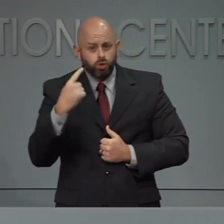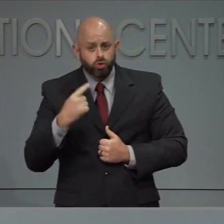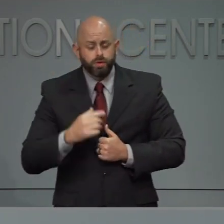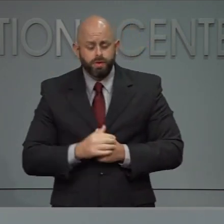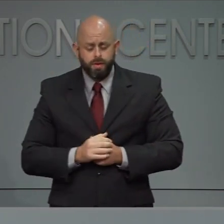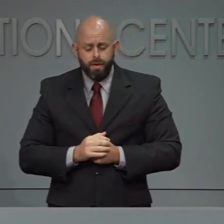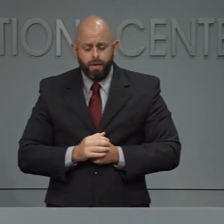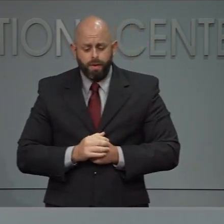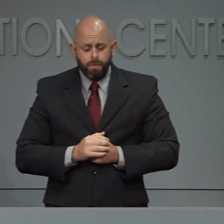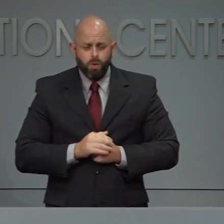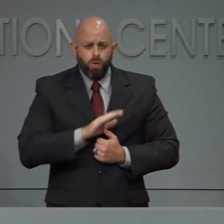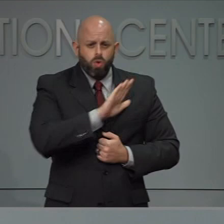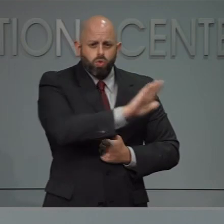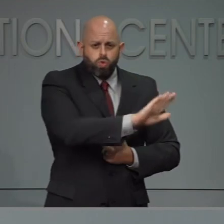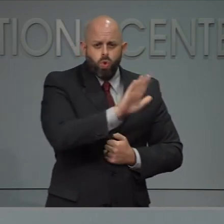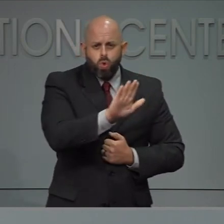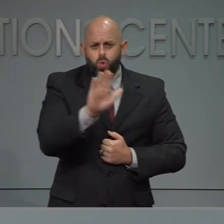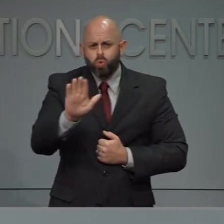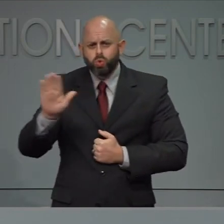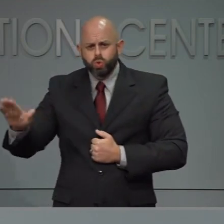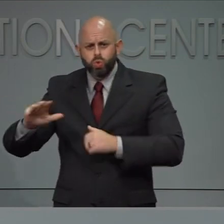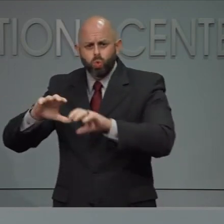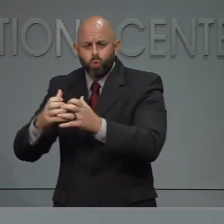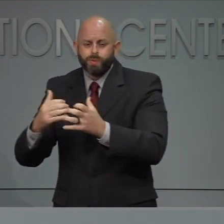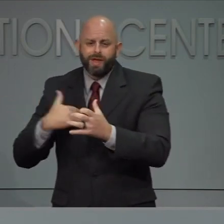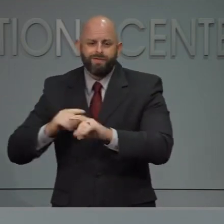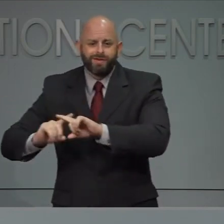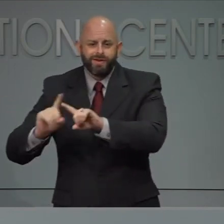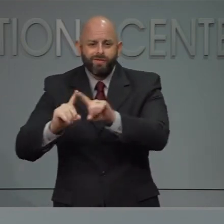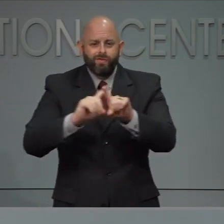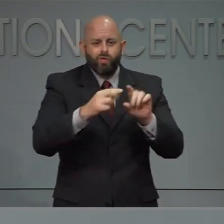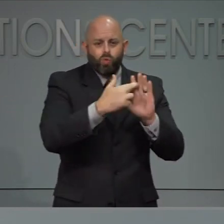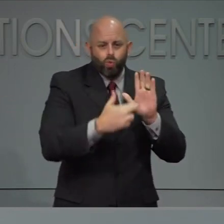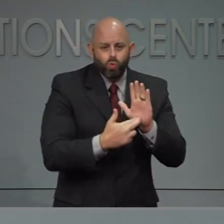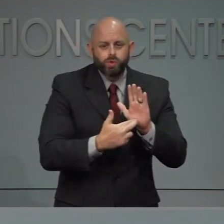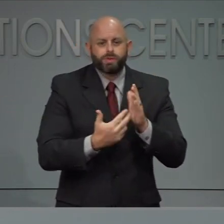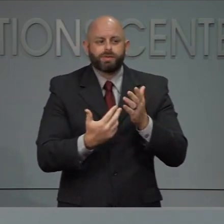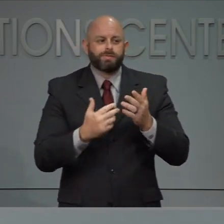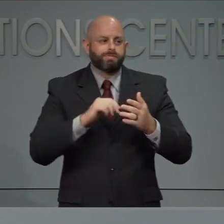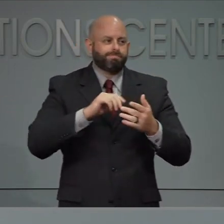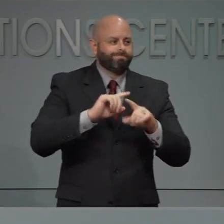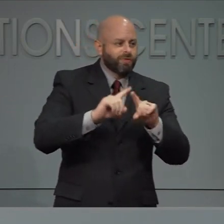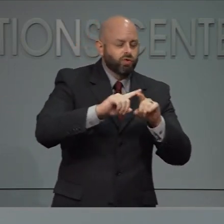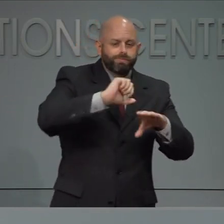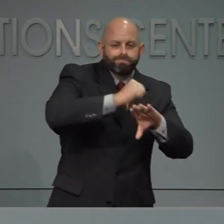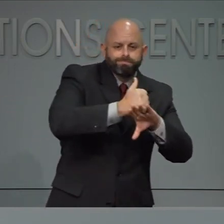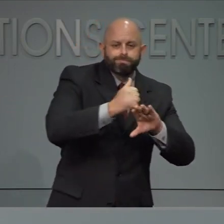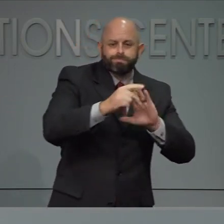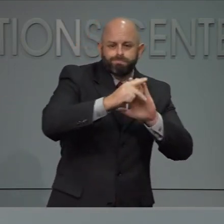THEM ARE GOVERNED BY DIFFERENT RULES IN PLAY ARE PROTOCOLS WITH IN THE.